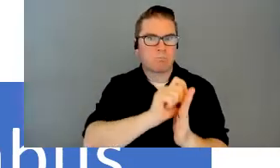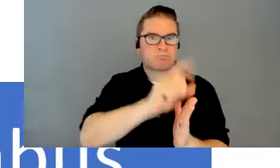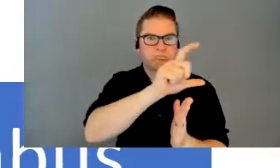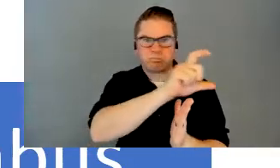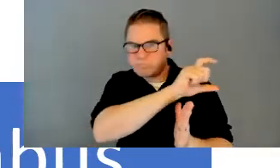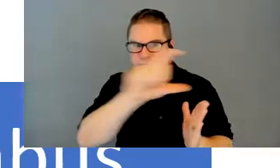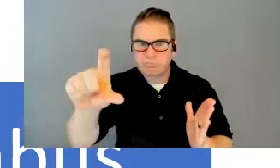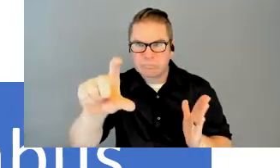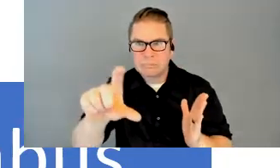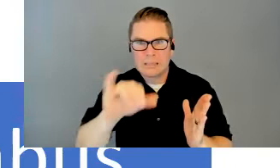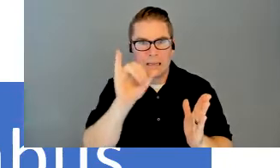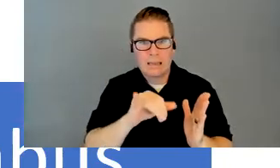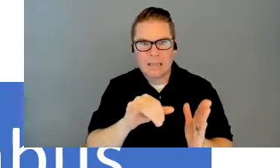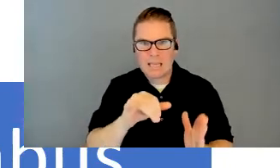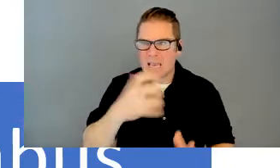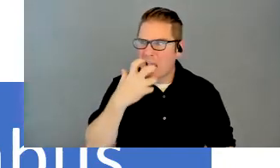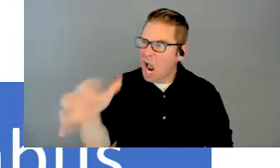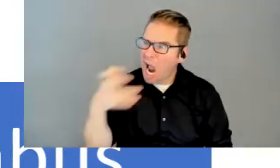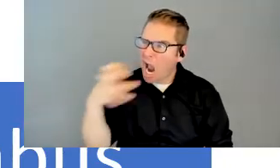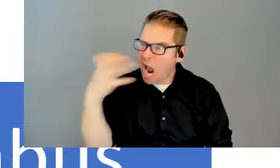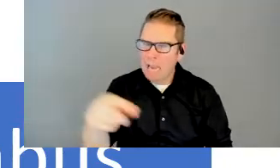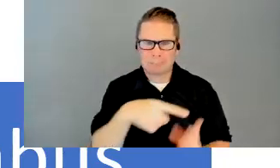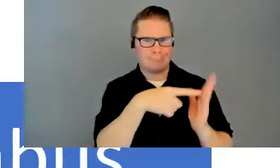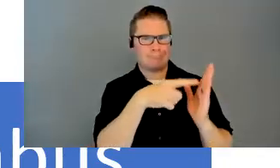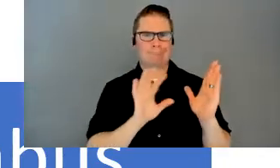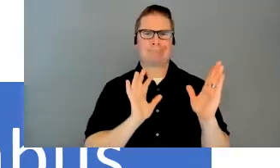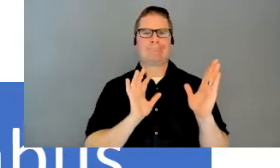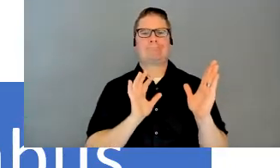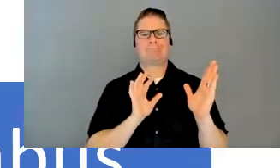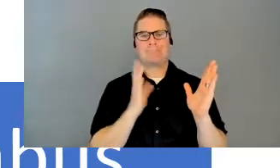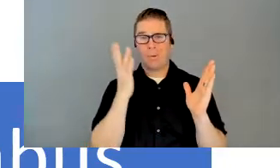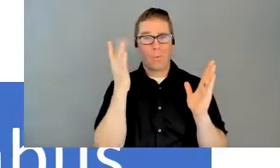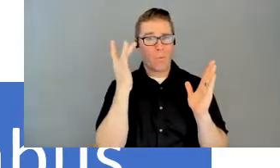That's like you're screaming at them. And so why are you screaming at them?